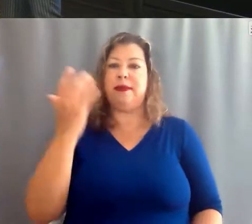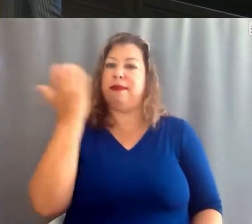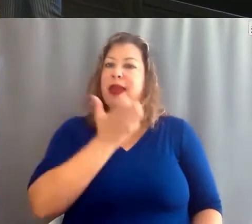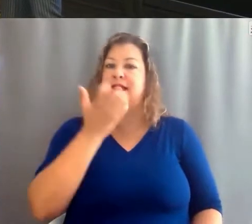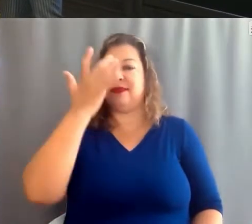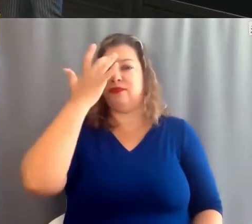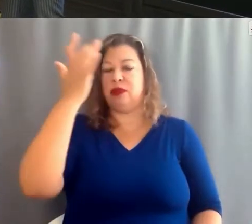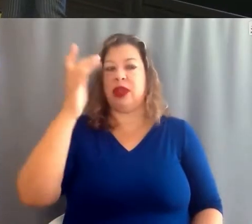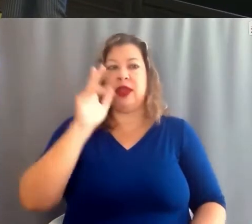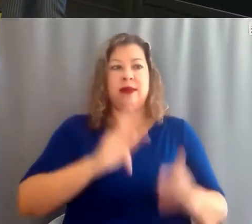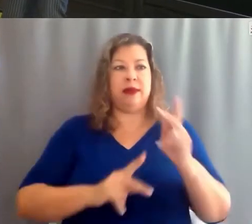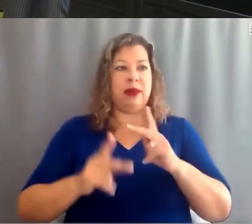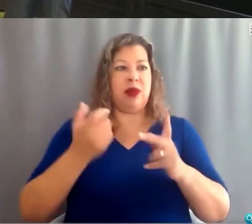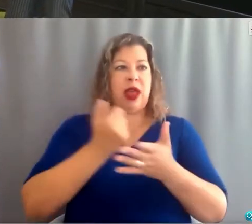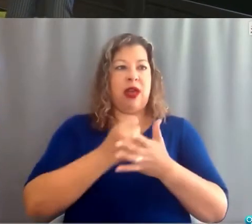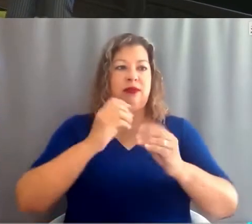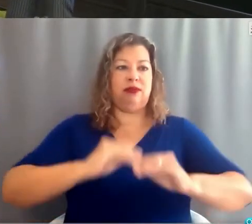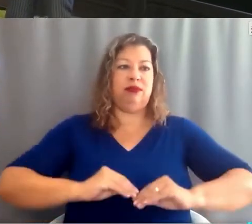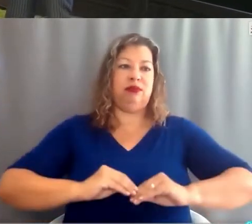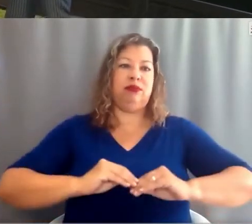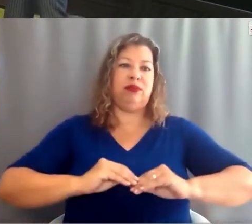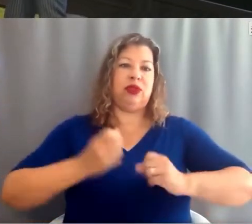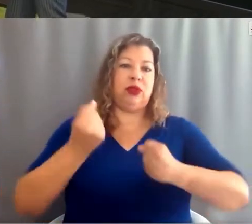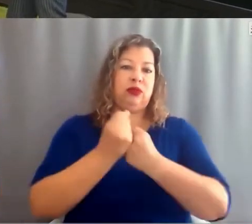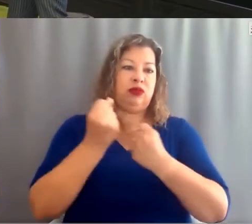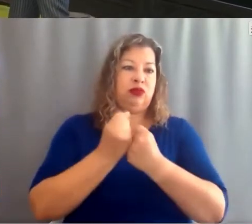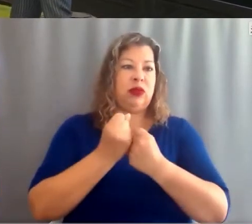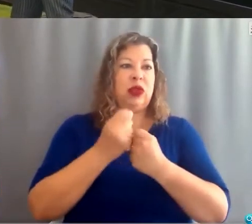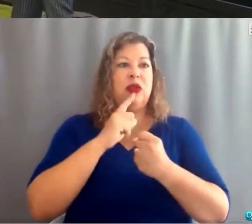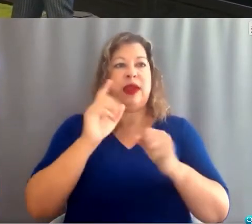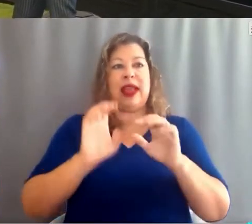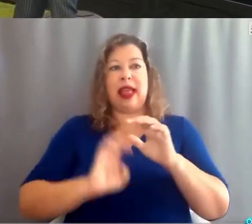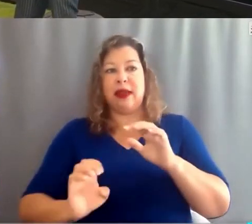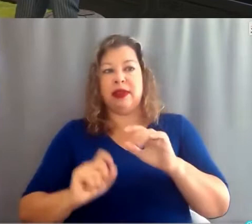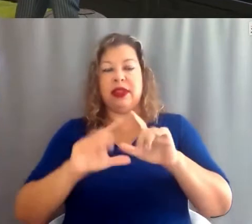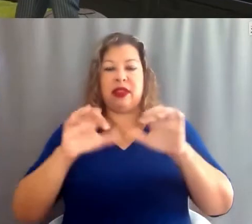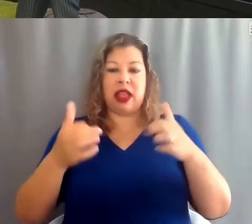bring this project to life. We'll talk about the elements of the classroom, why it's important, their philosophies and perspectives.